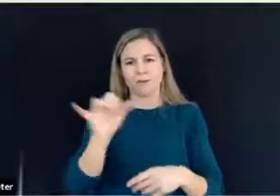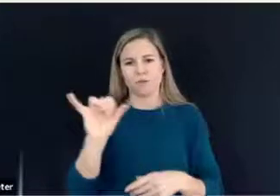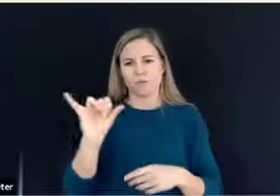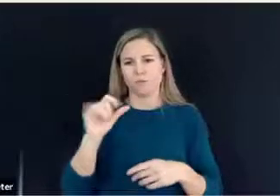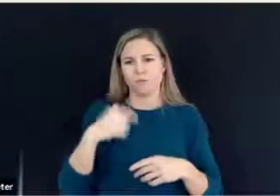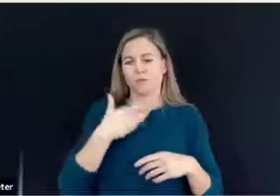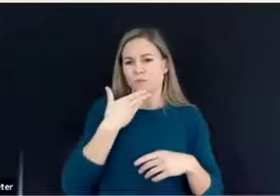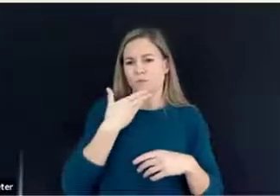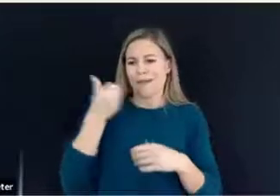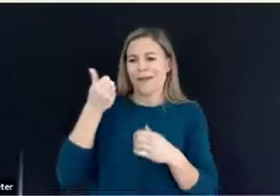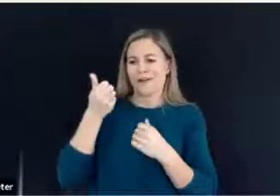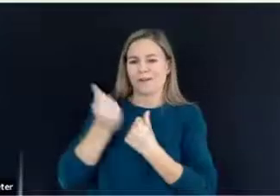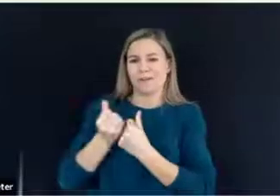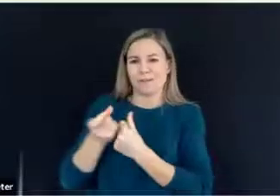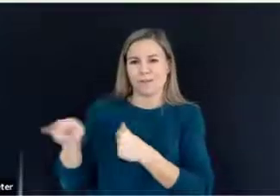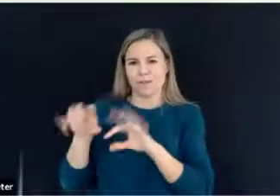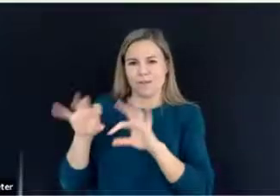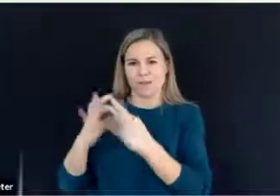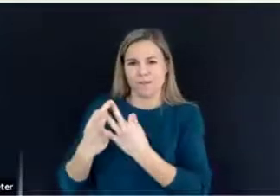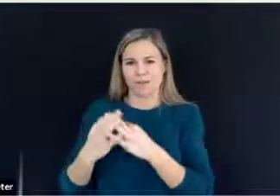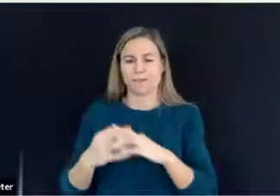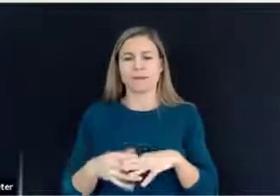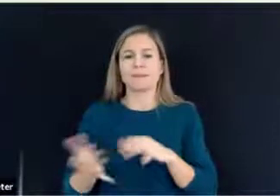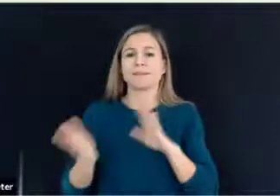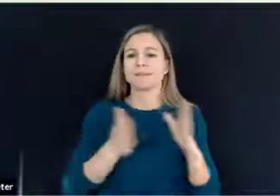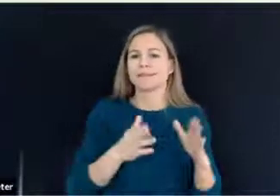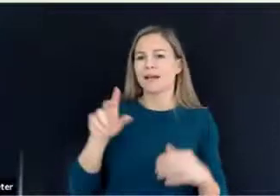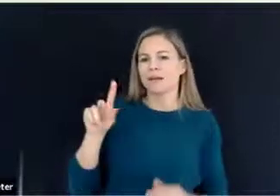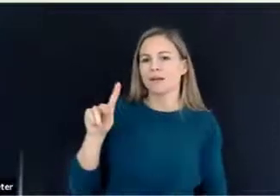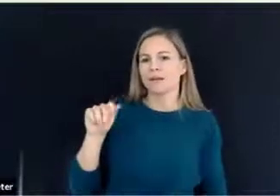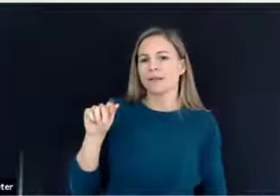Another piece to the terminology that I've shared before, and I continue to share